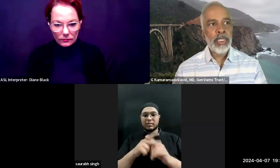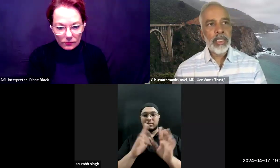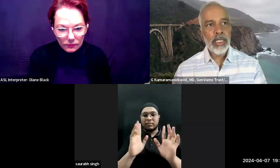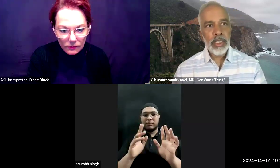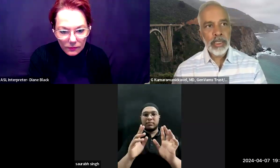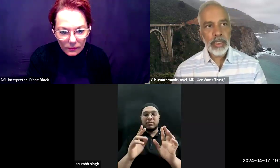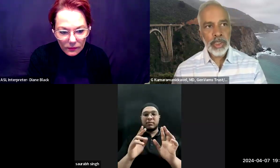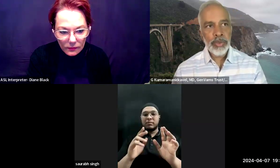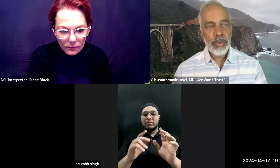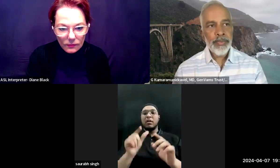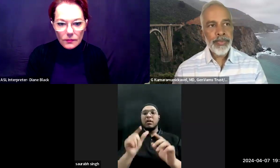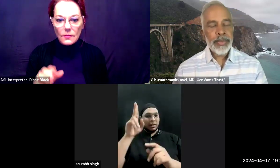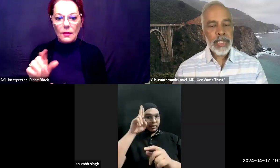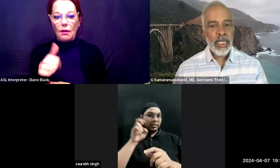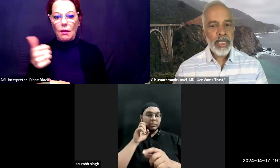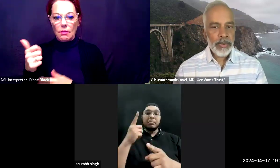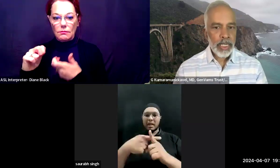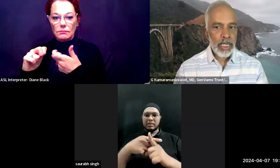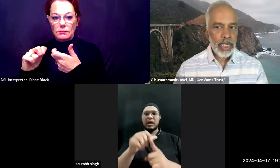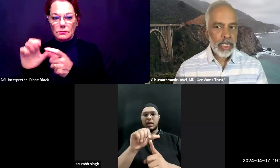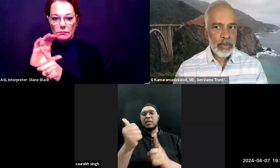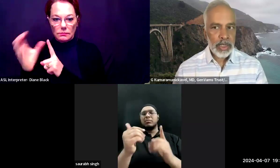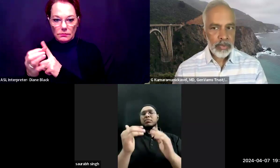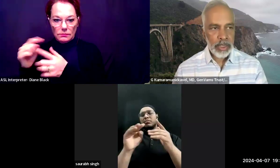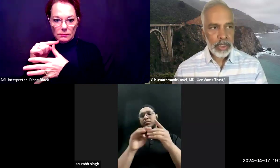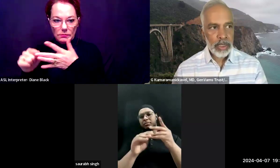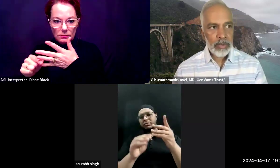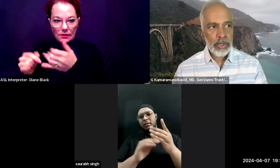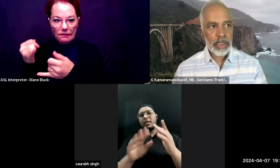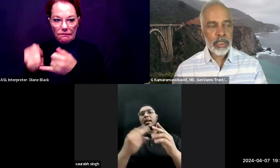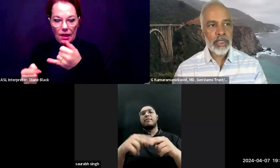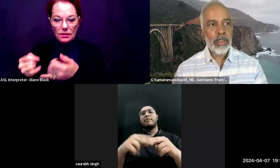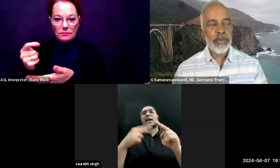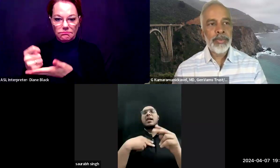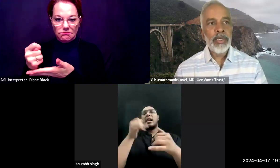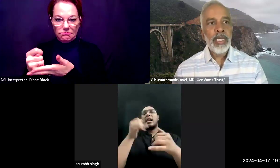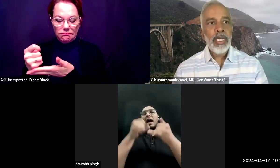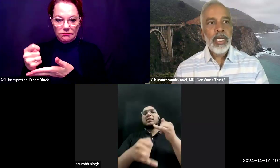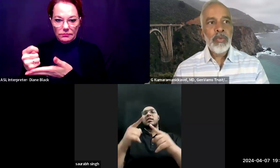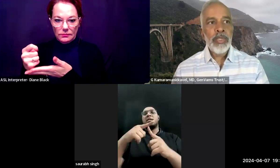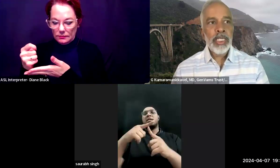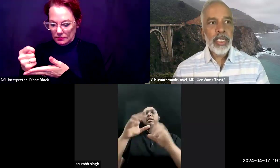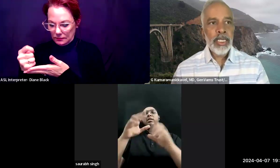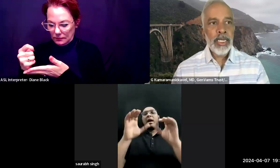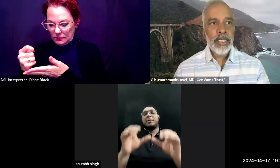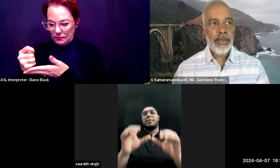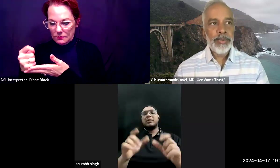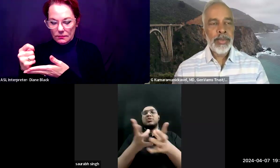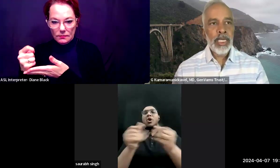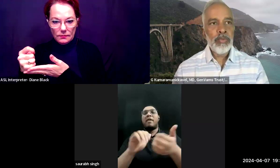other conditions too. And then finally I'll come to therapies and therapies is of a very high